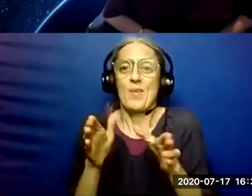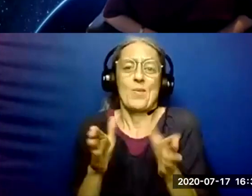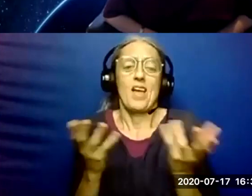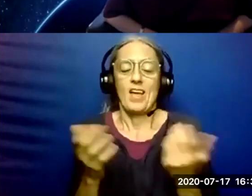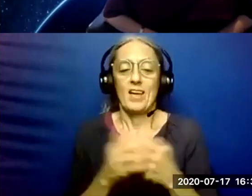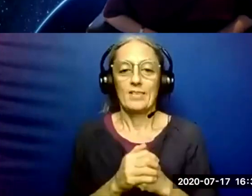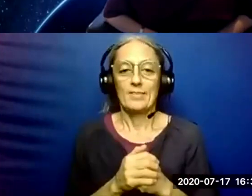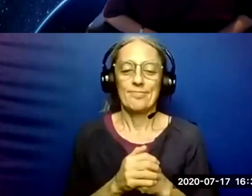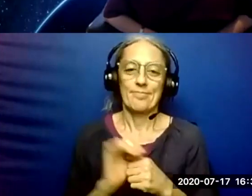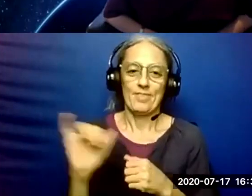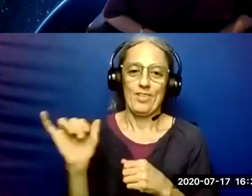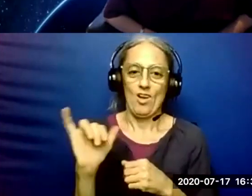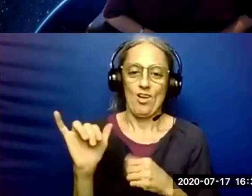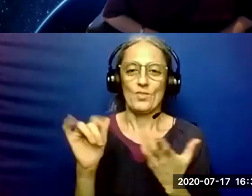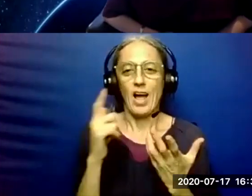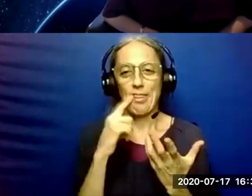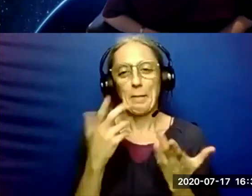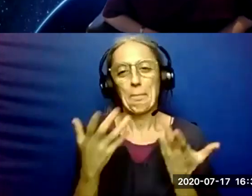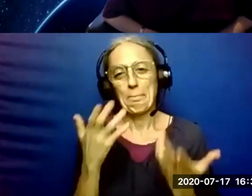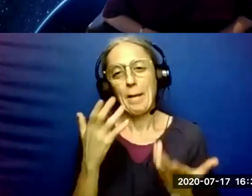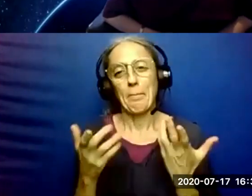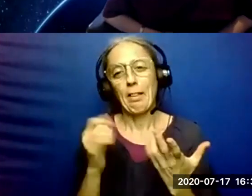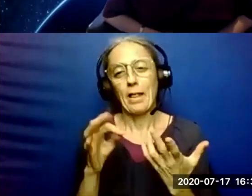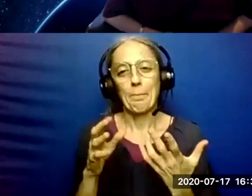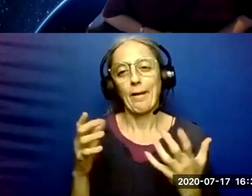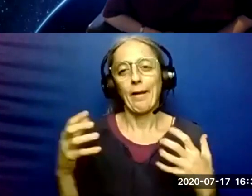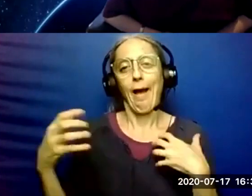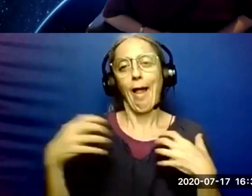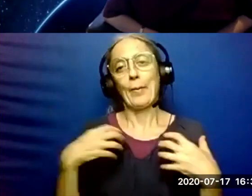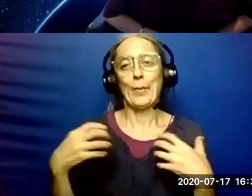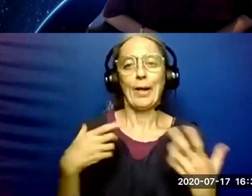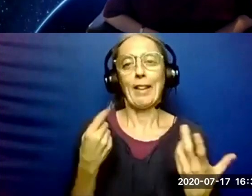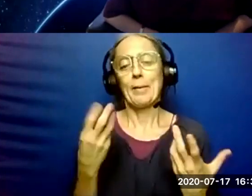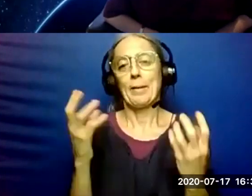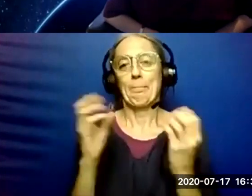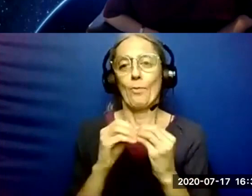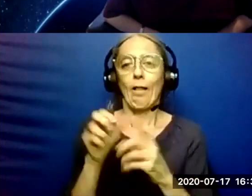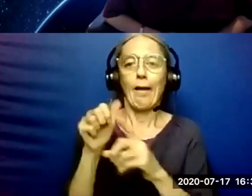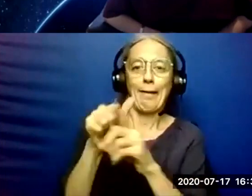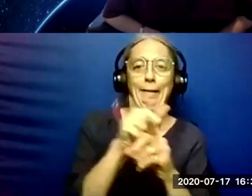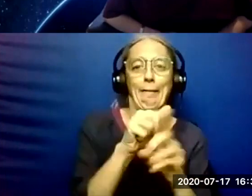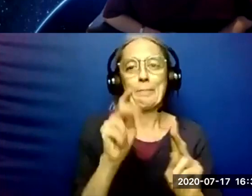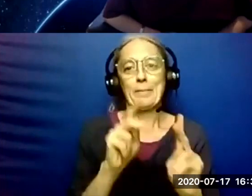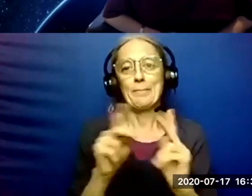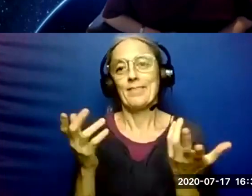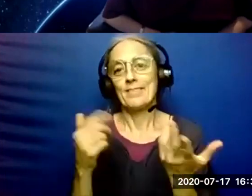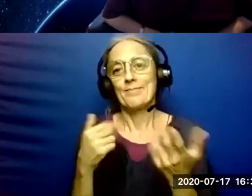the way they used the technology. But I think the mere fact that there